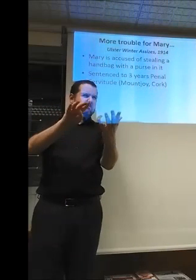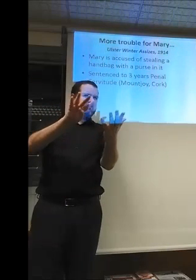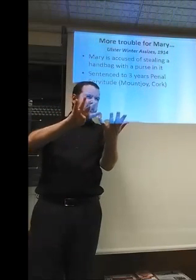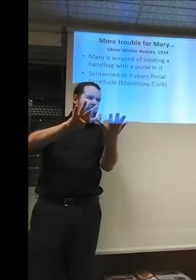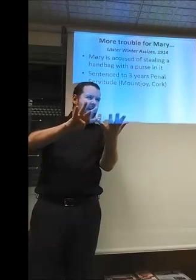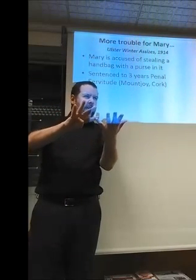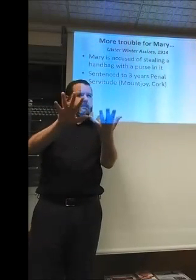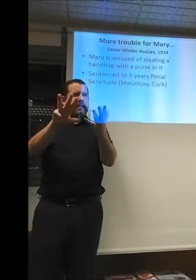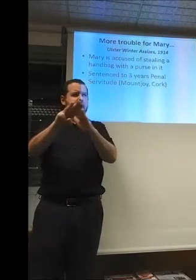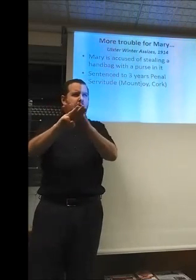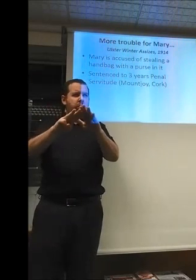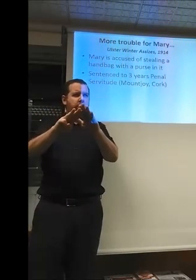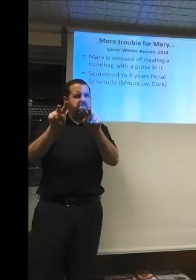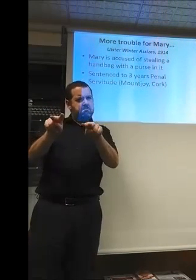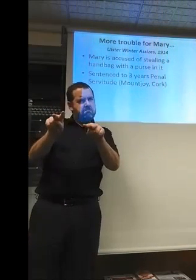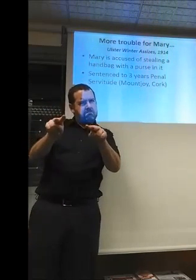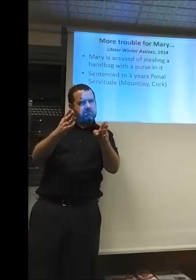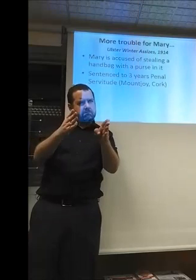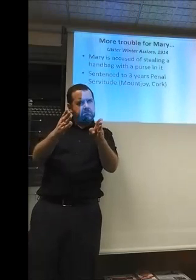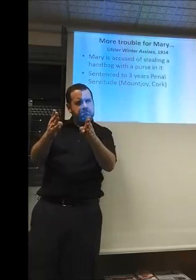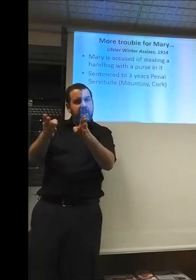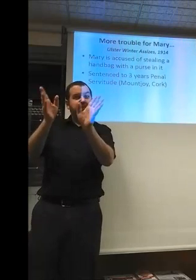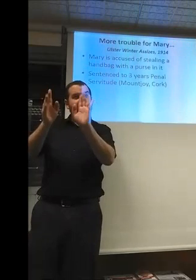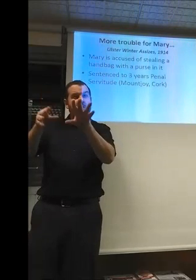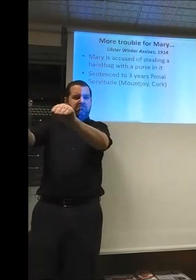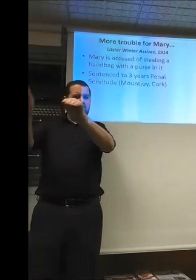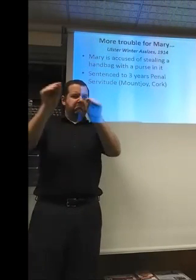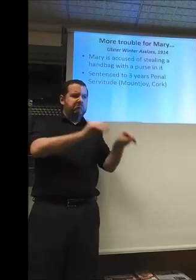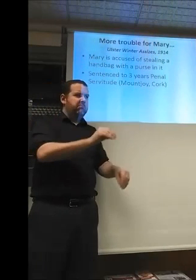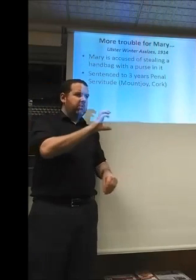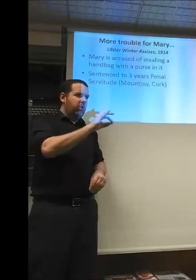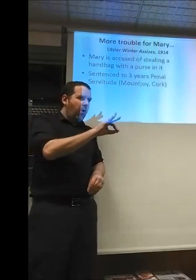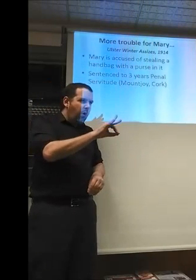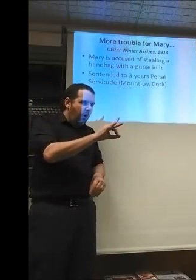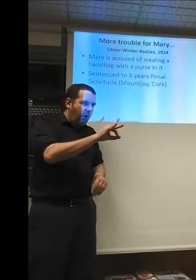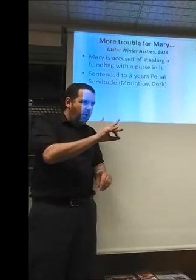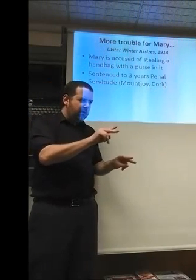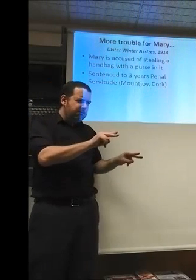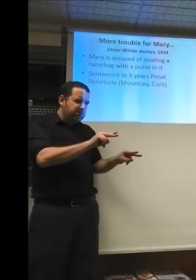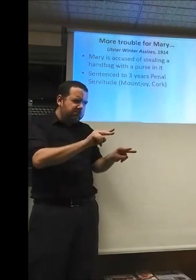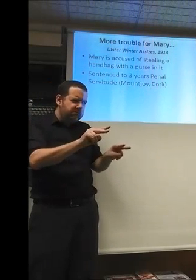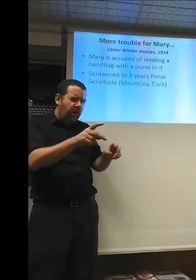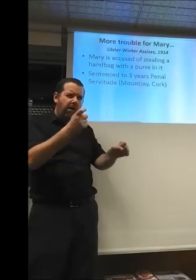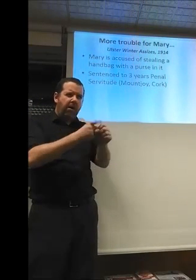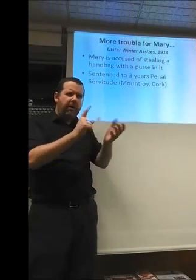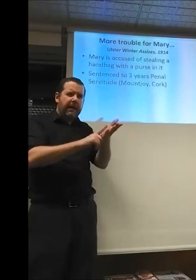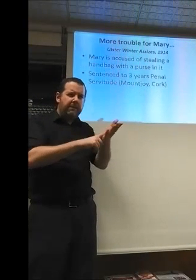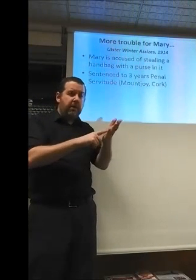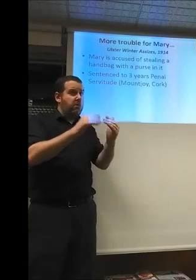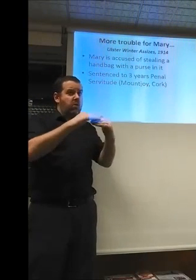Do you know where it is? No? Do you know this building? Opposite the deaf club, opposite the deaf club yeah? So that’s the front building and the workhouse is directly behind it and the workhouse was destroyed eventually but the front building is still there so this is the video.